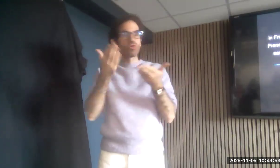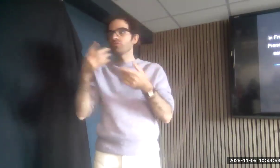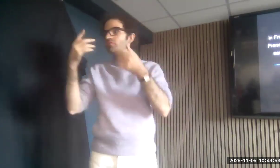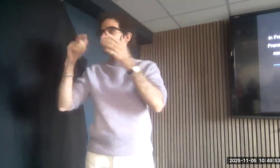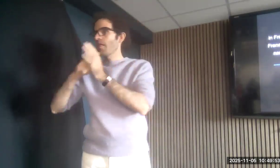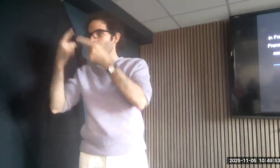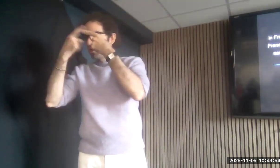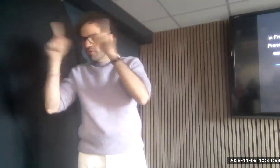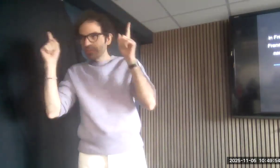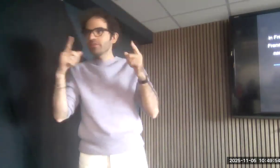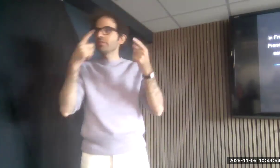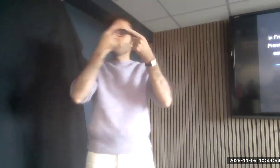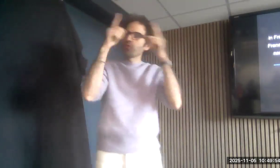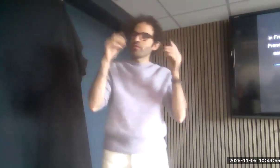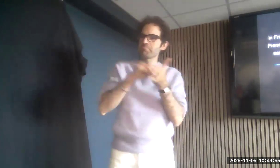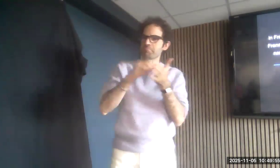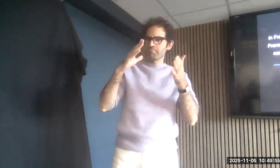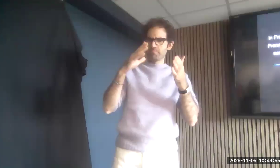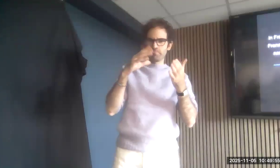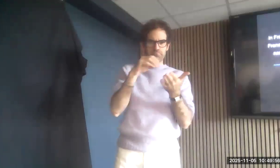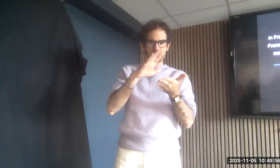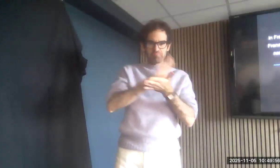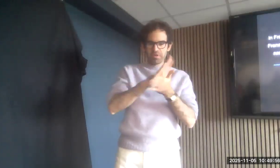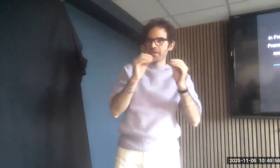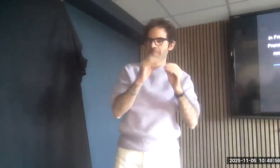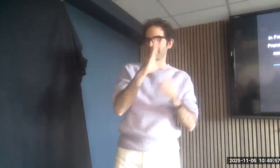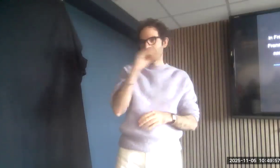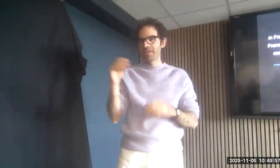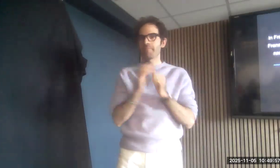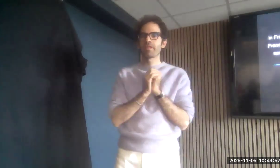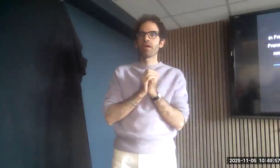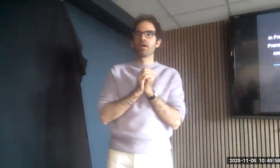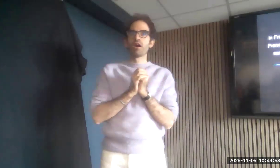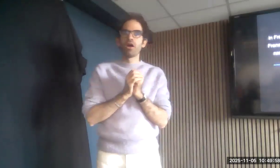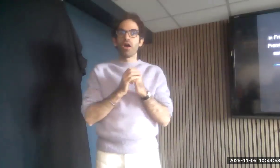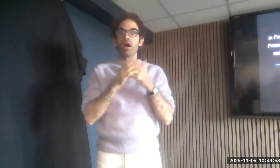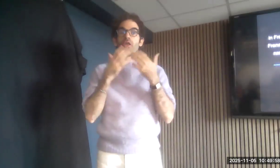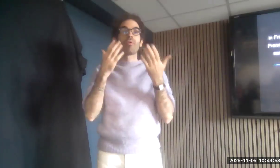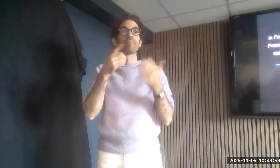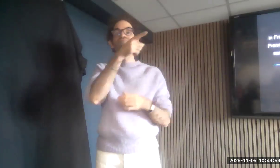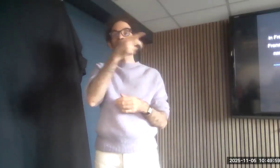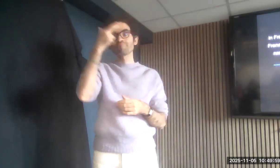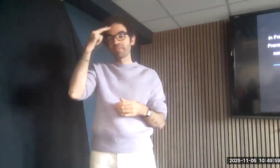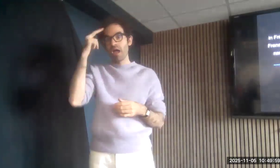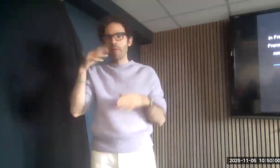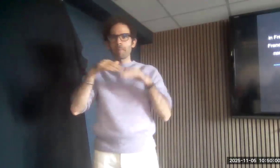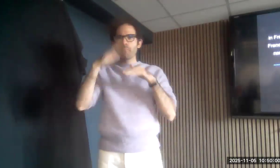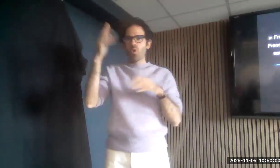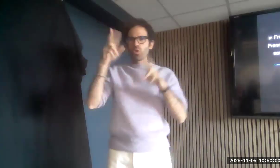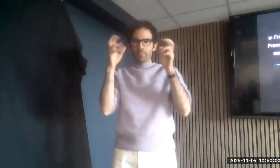So, in the same vein as Marta, I would also like to thank the universities of Leiden and Birmingham.